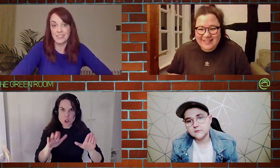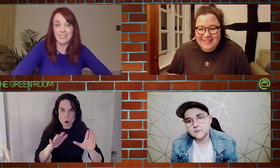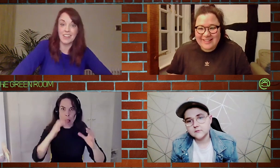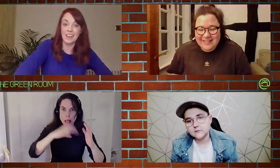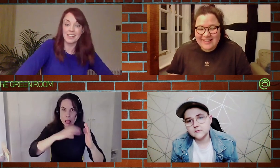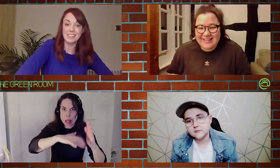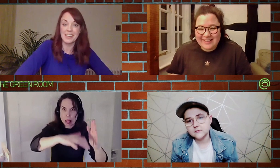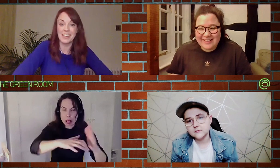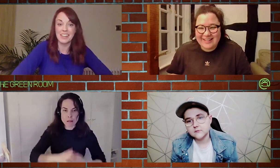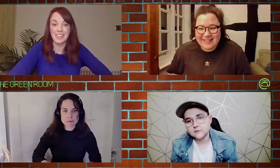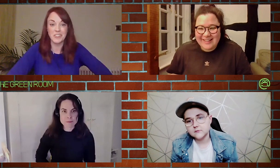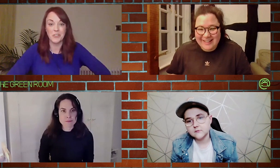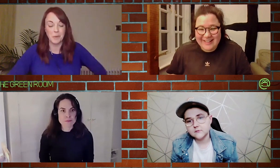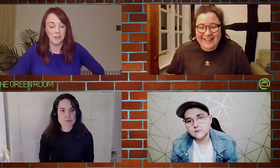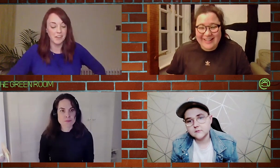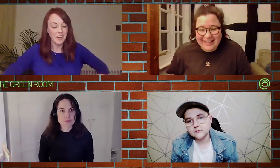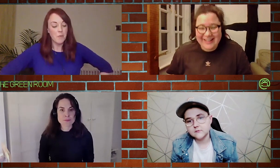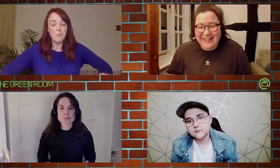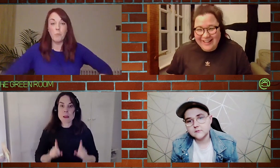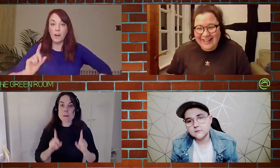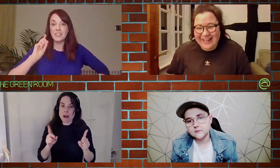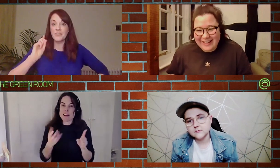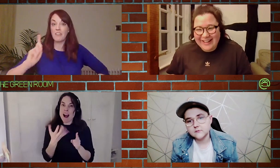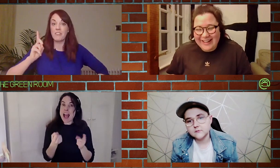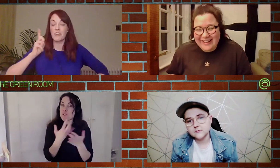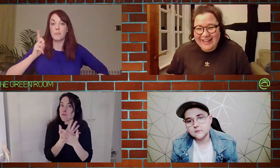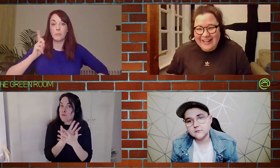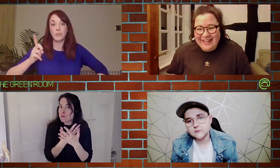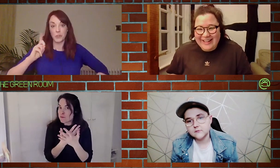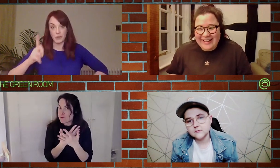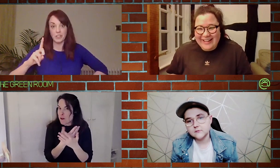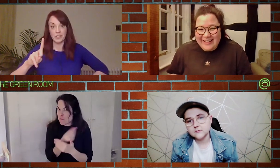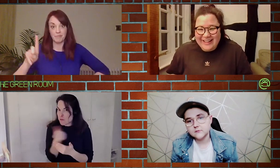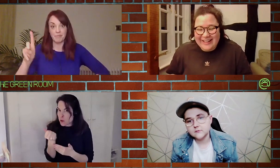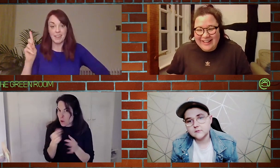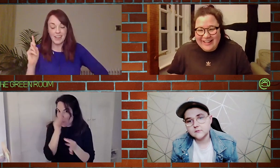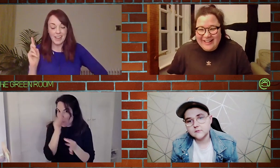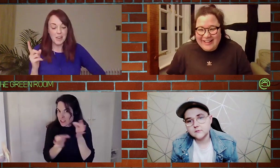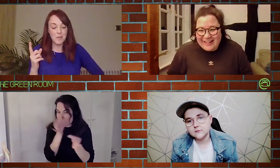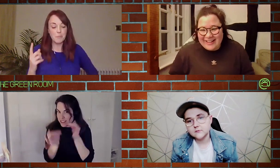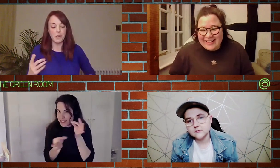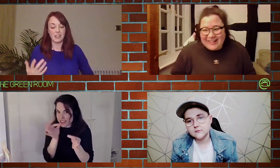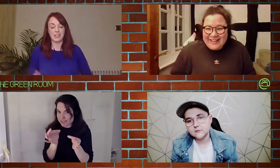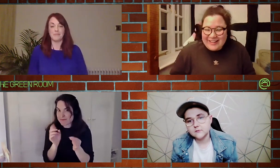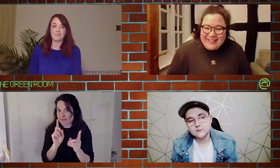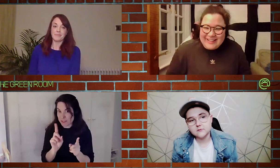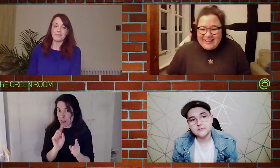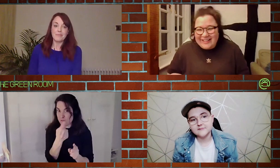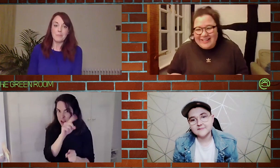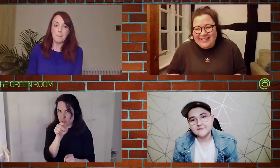that I'd like to ask you about. One is a very very important question. Brooklyn.